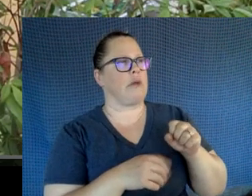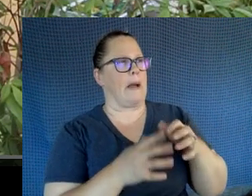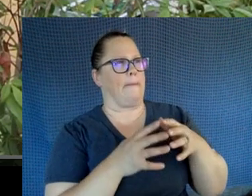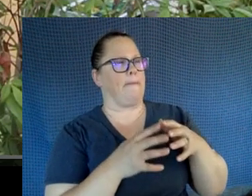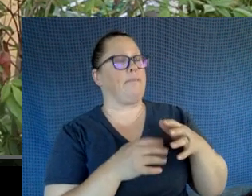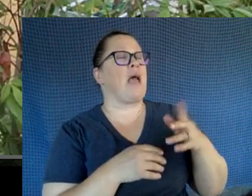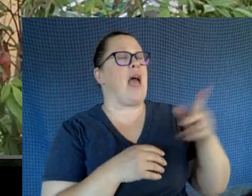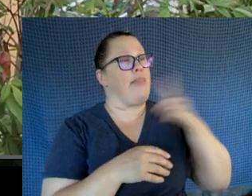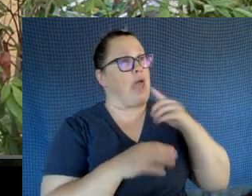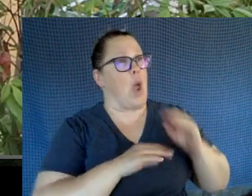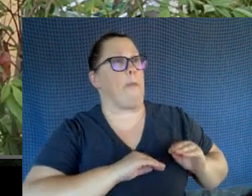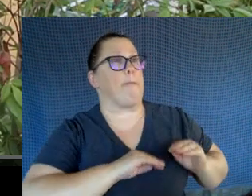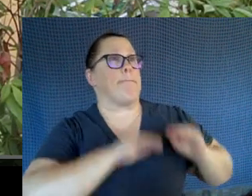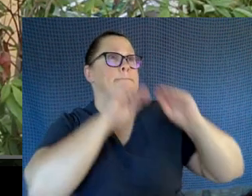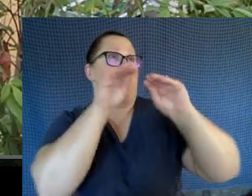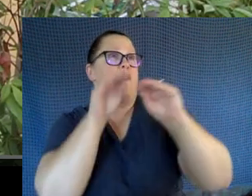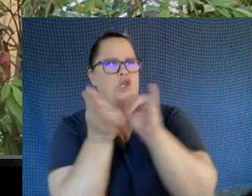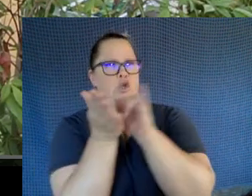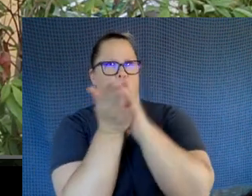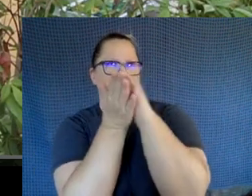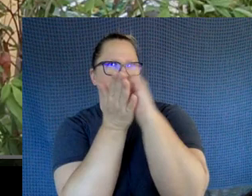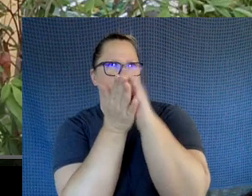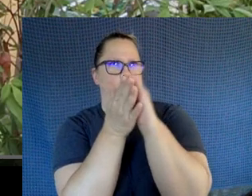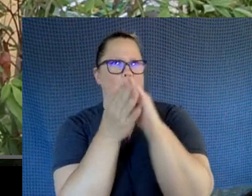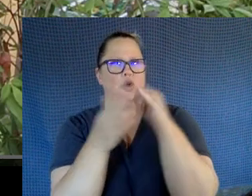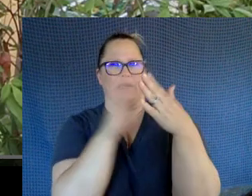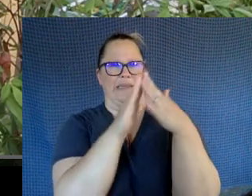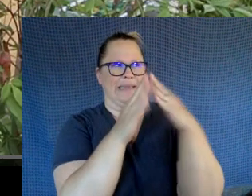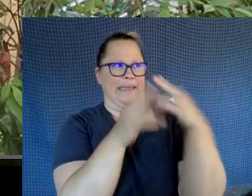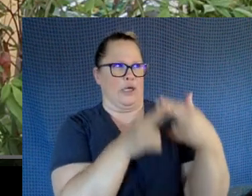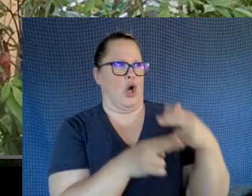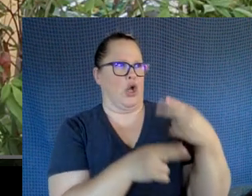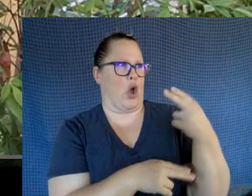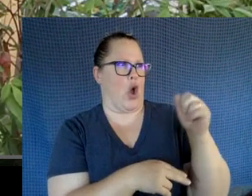moving to an area of New York called Harlem. And this is a great journey